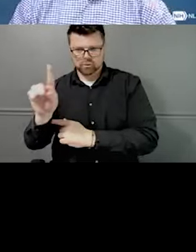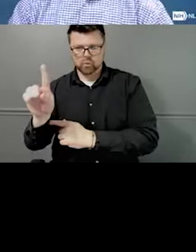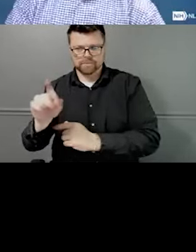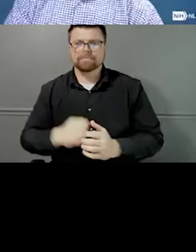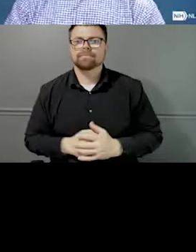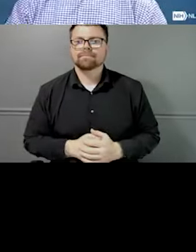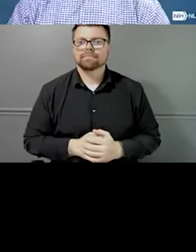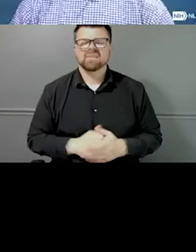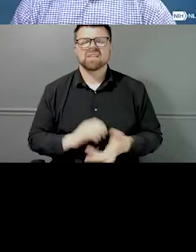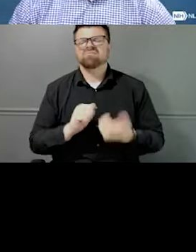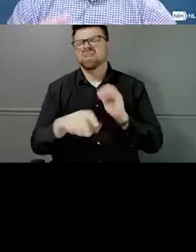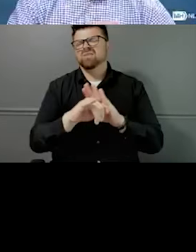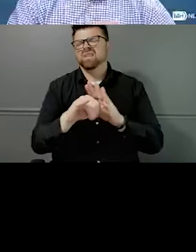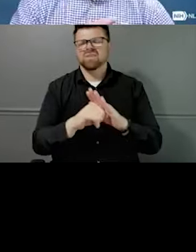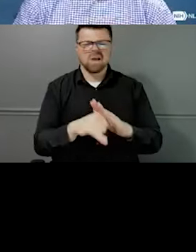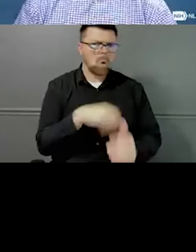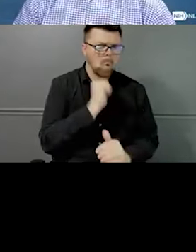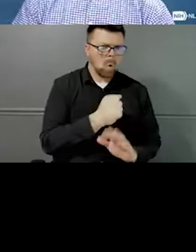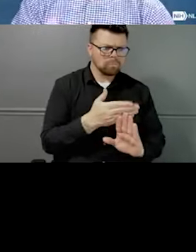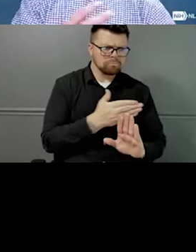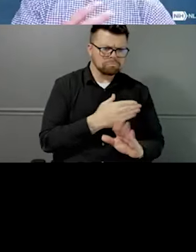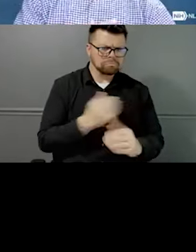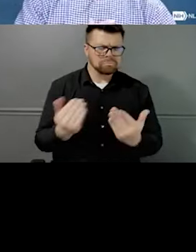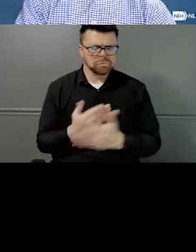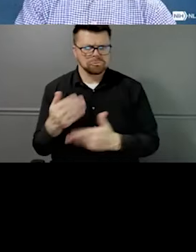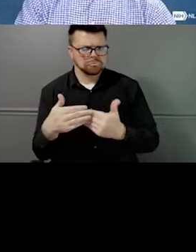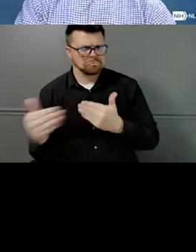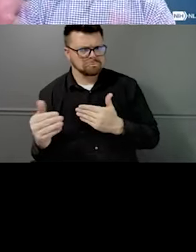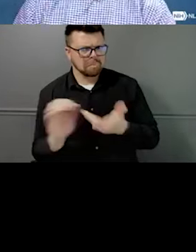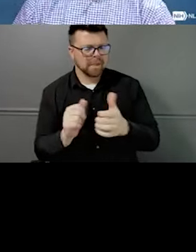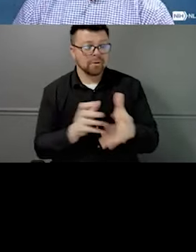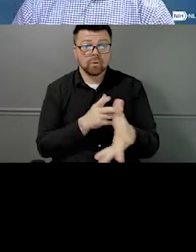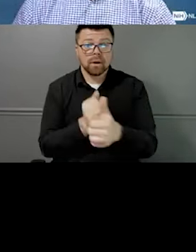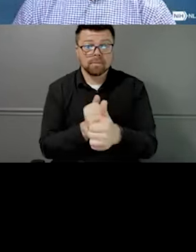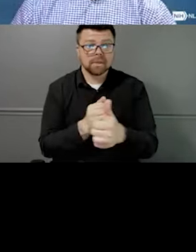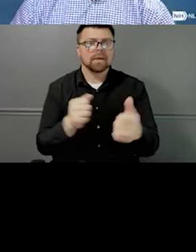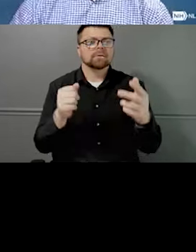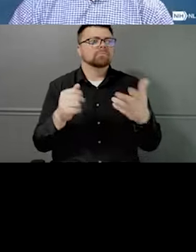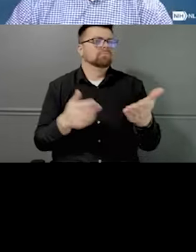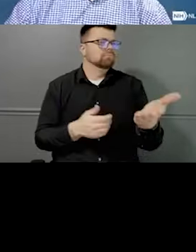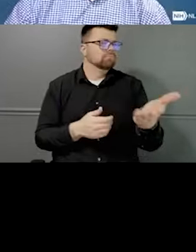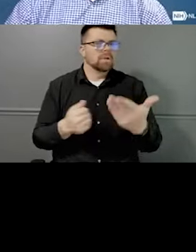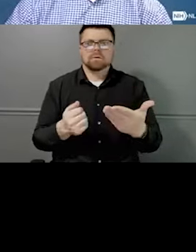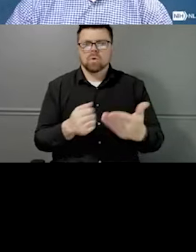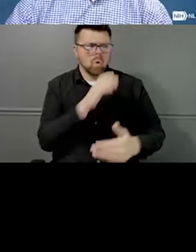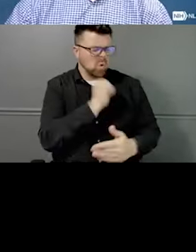How do you update one of the older biosketches into the newer format?